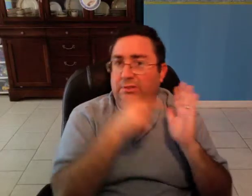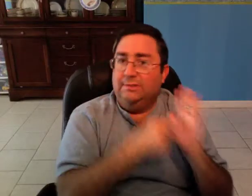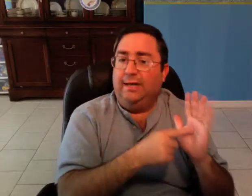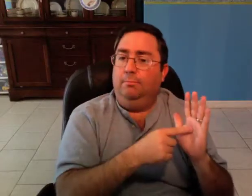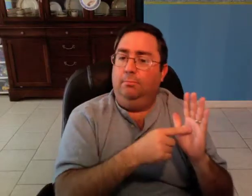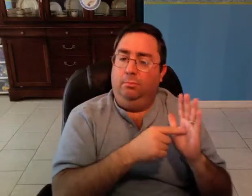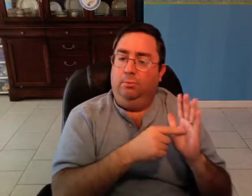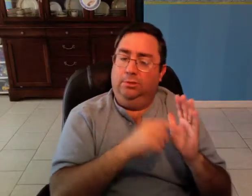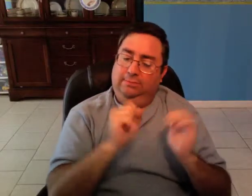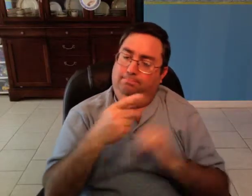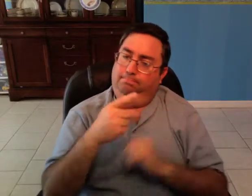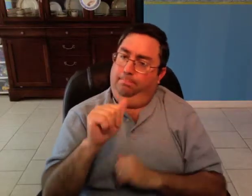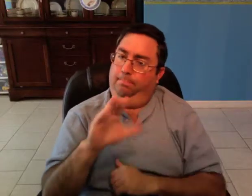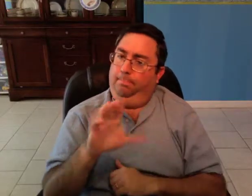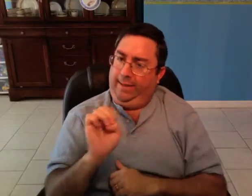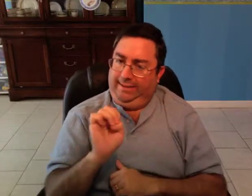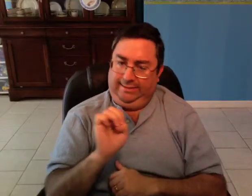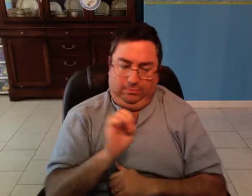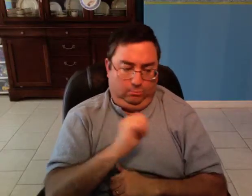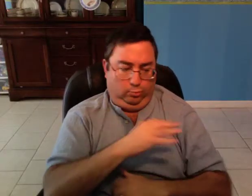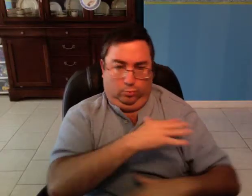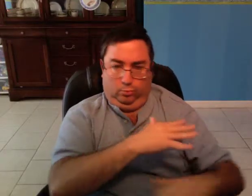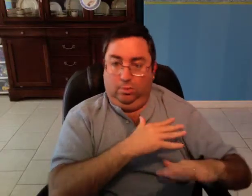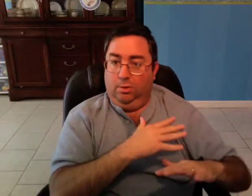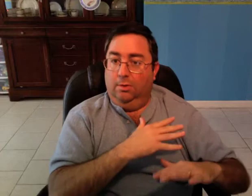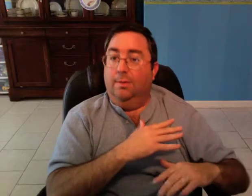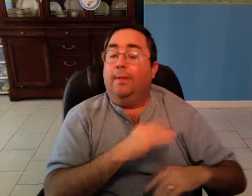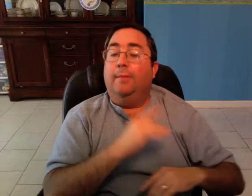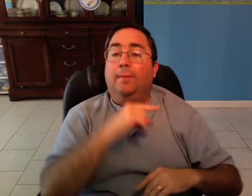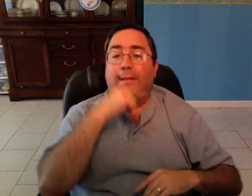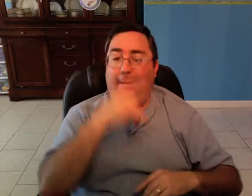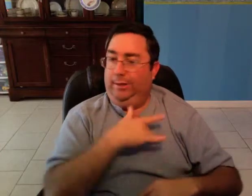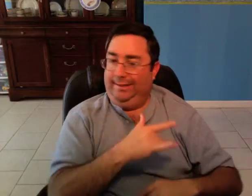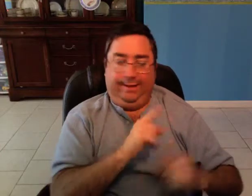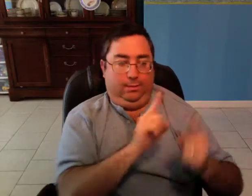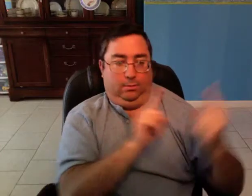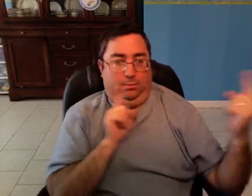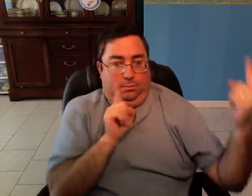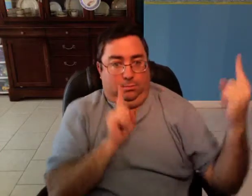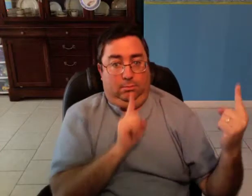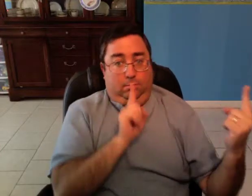for example, space? Hearing people tend to have a large interpersonal space between each other.